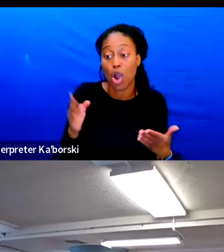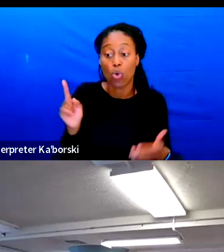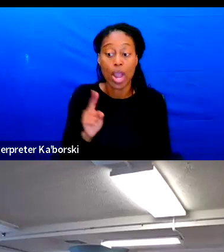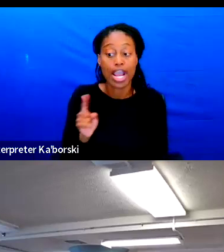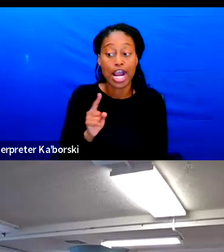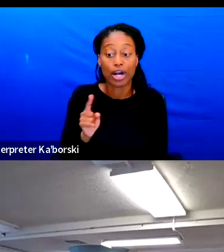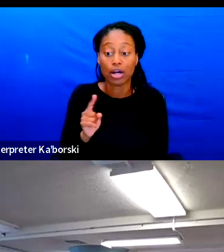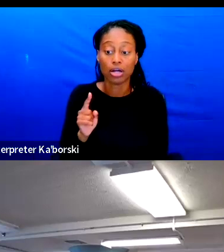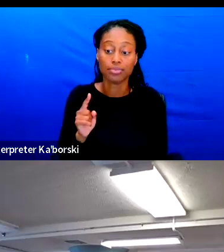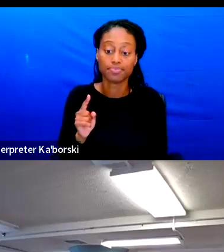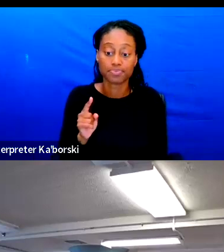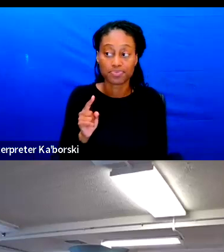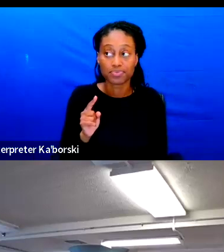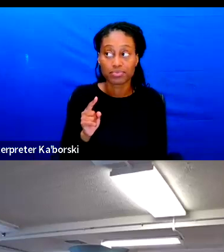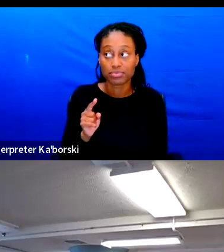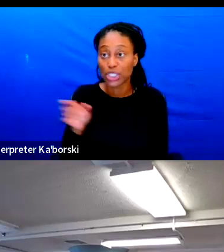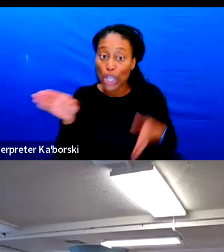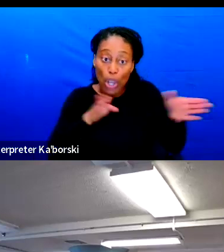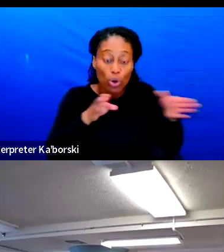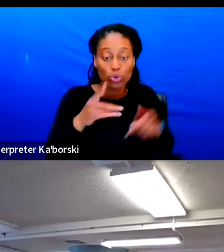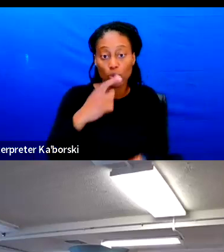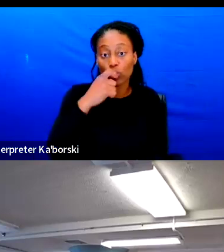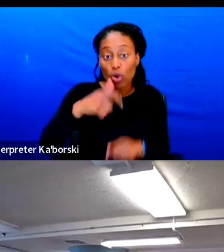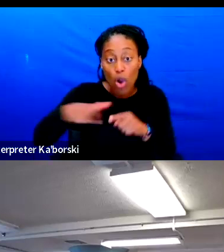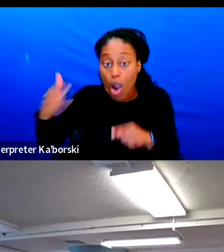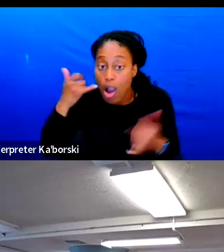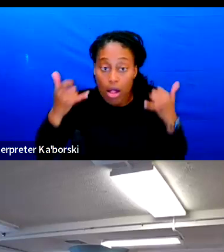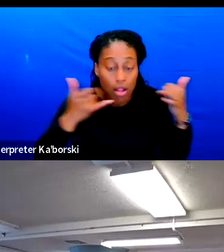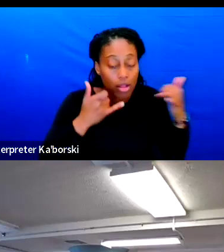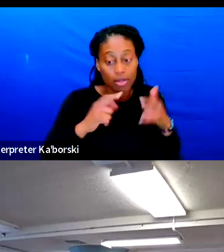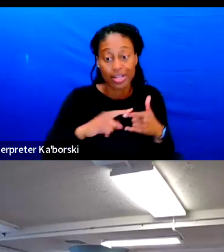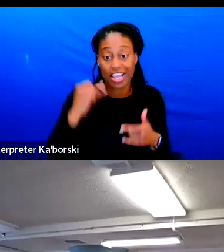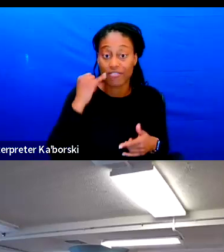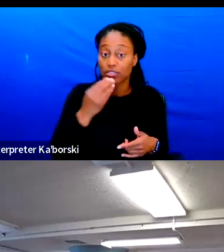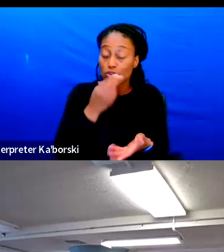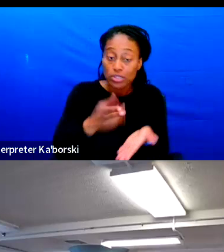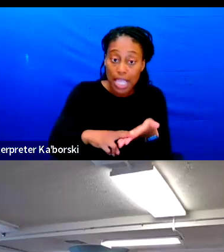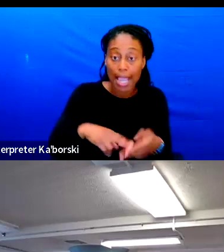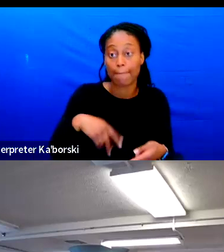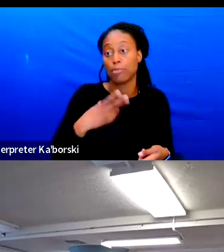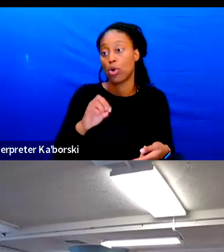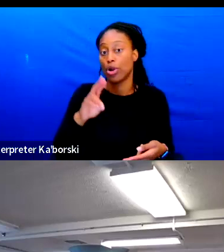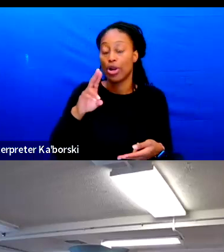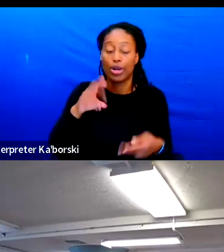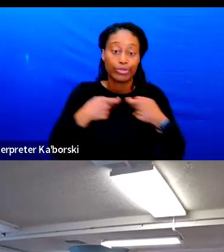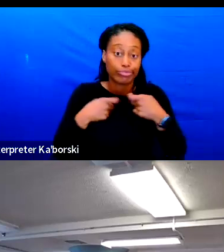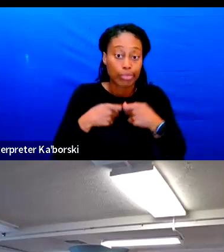Selina Butcher: You know where to go or who they need to call, whether it be food stamps or utility bills or utility help. So